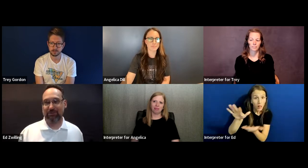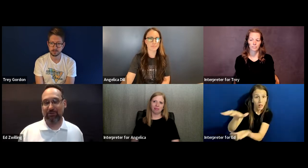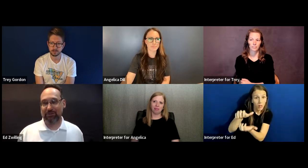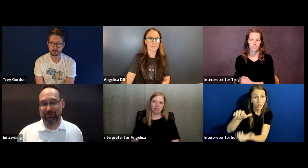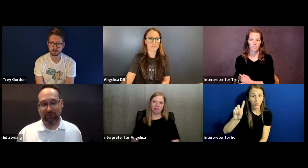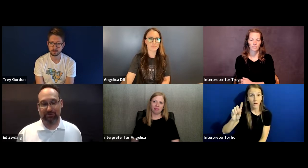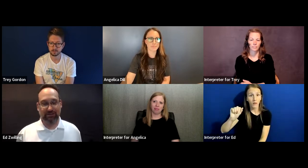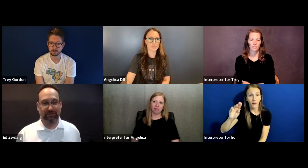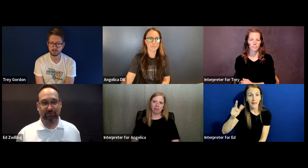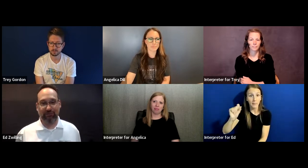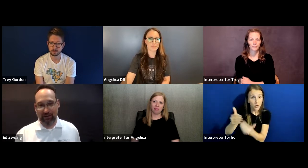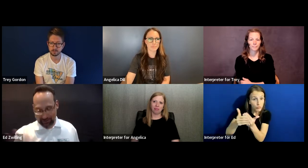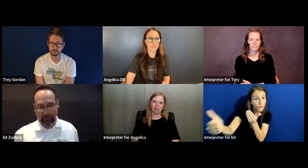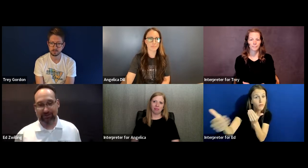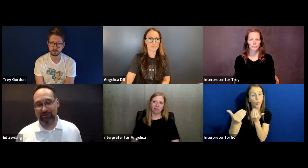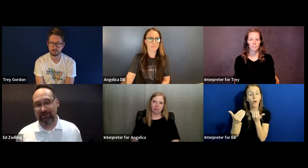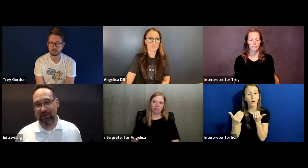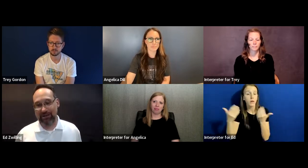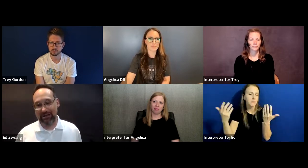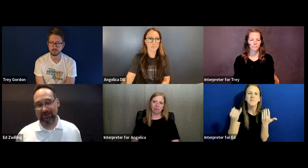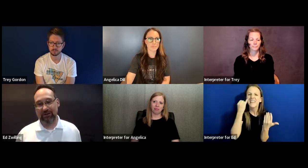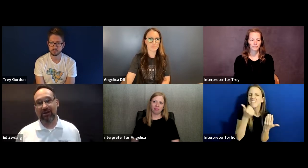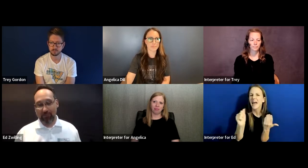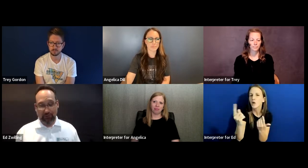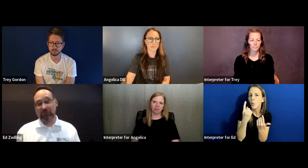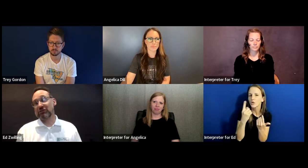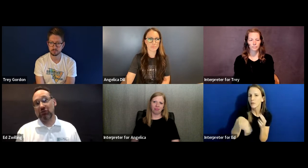special circumstances but if anyone has questions about that we could get into it but those are your